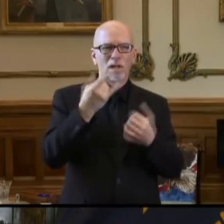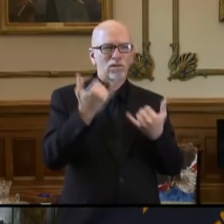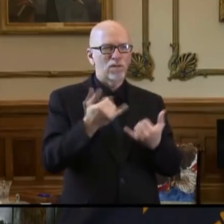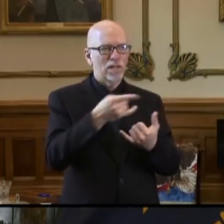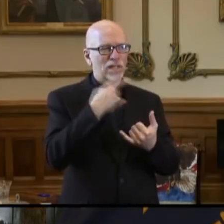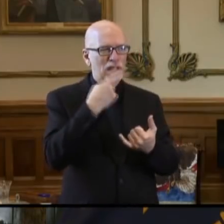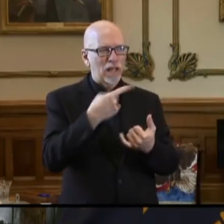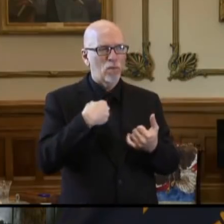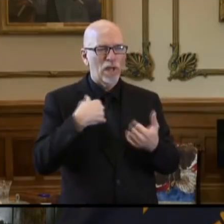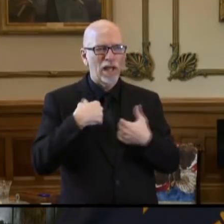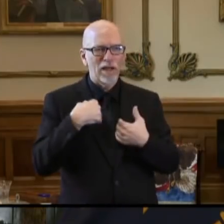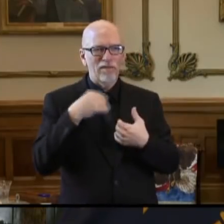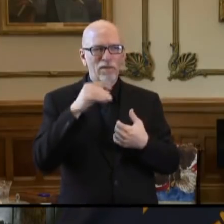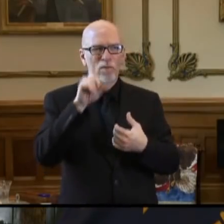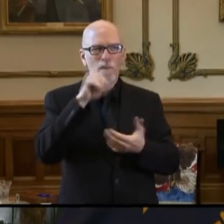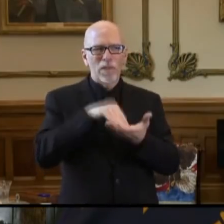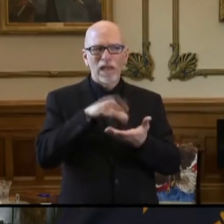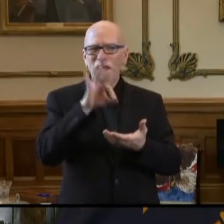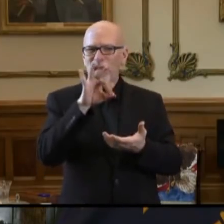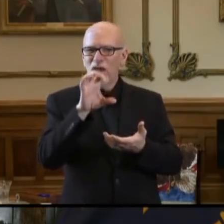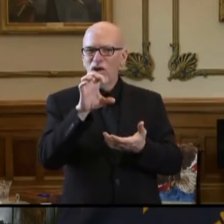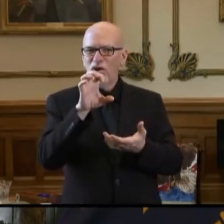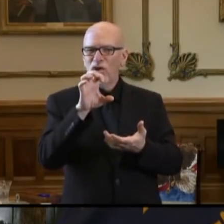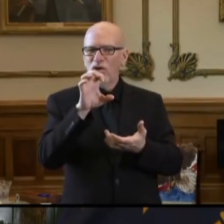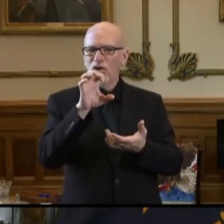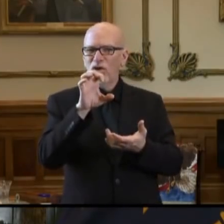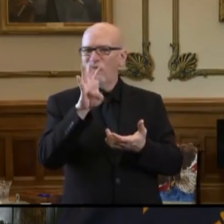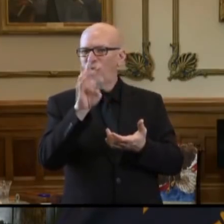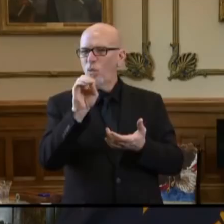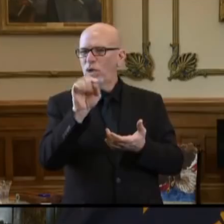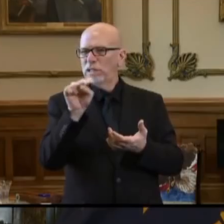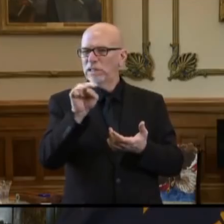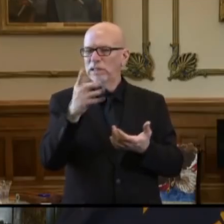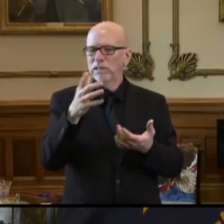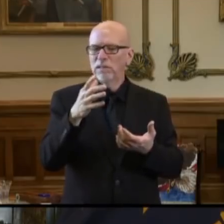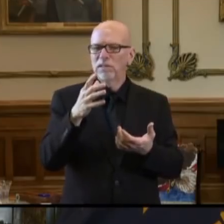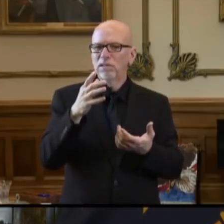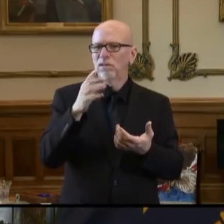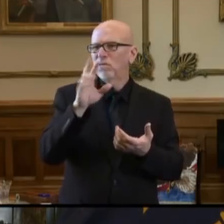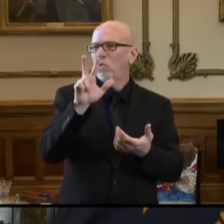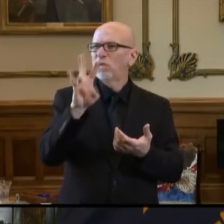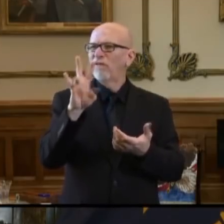ABOUT TWO WEEKS AGO. AND I'M JUST WONDERING WHY MY MATH TODAY YOU SAID THE STATE HAS